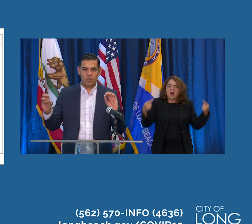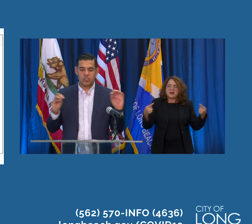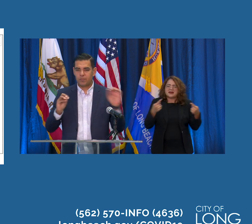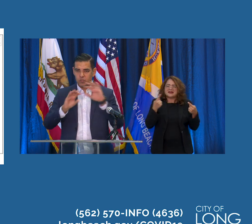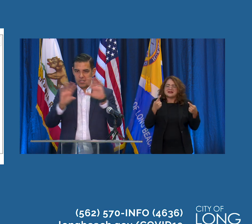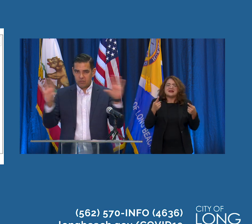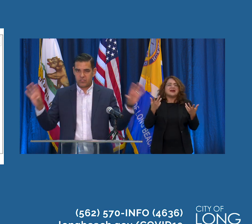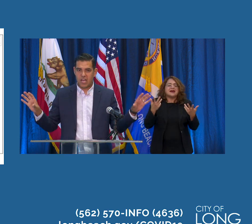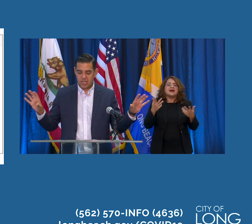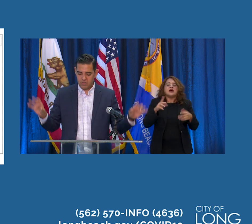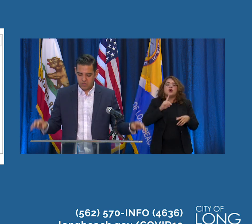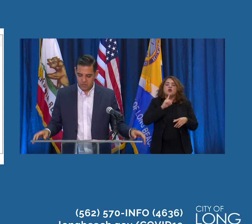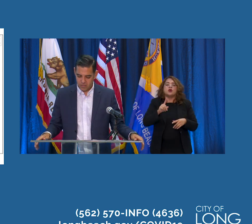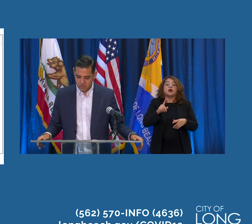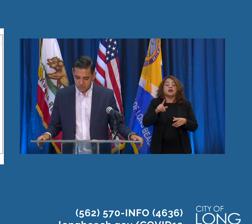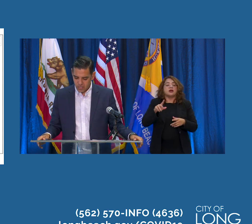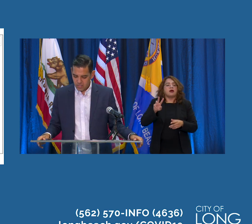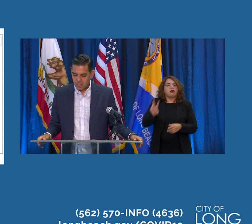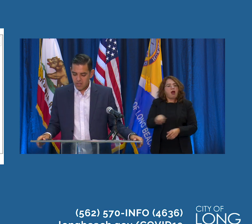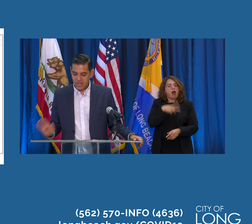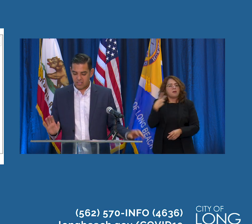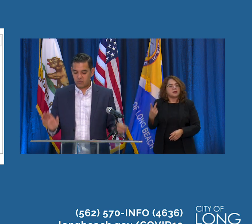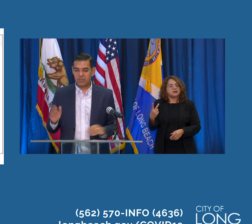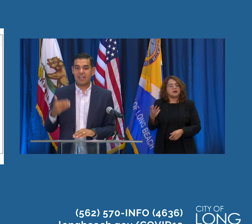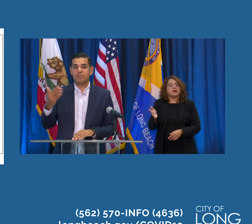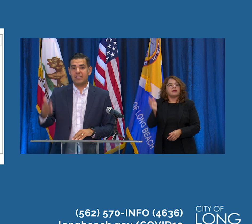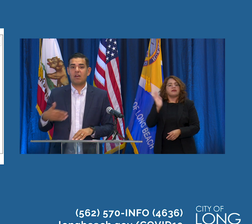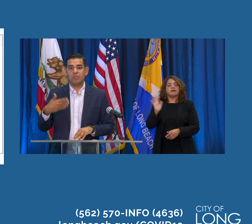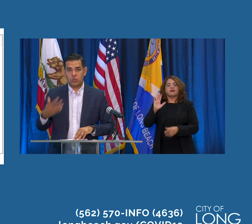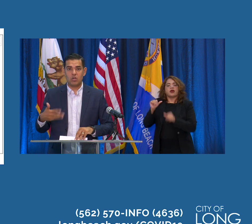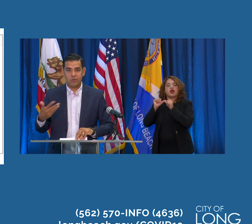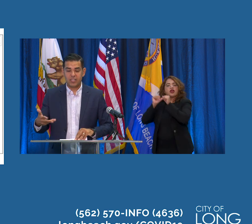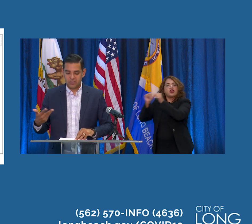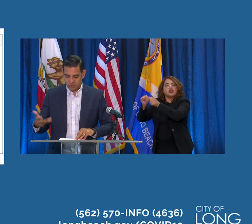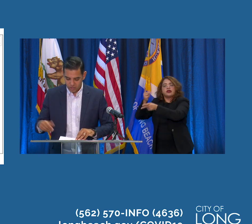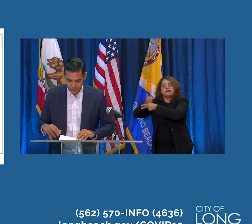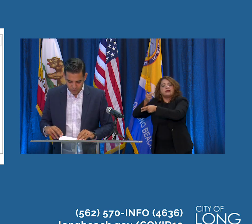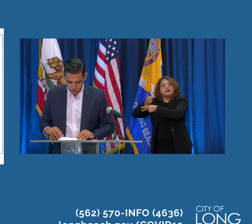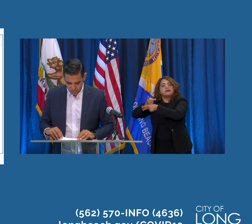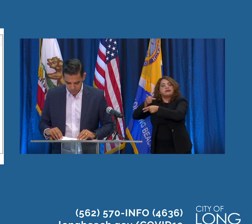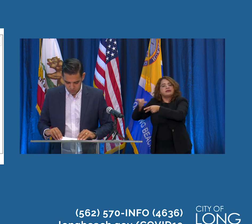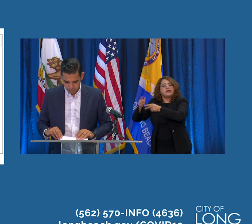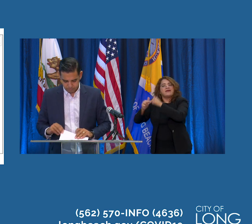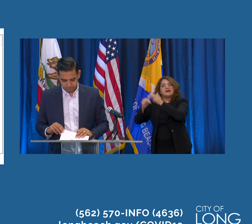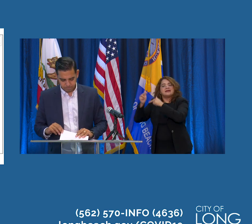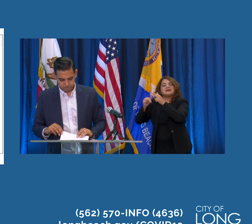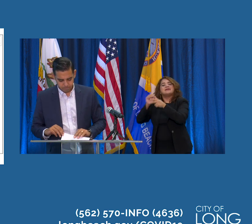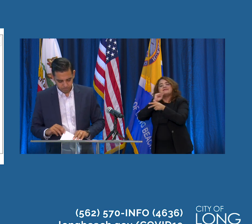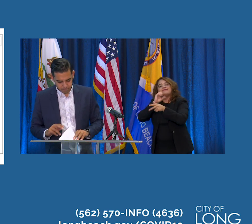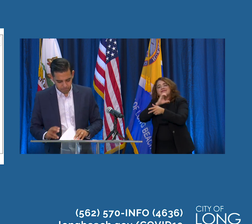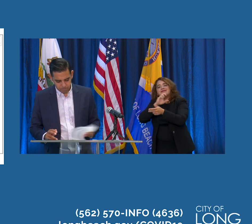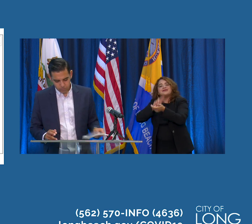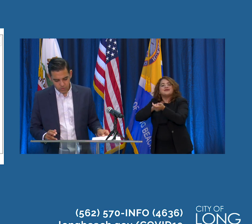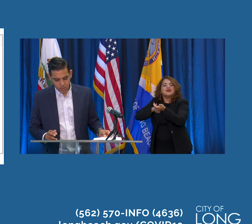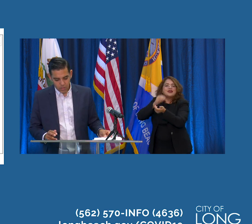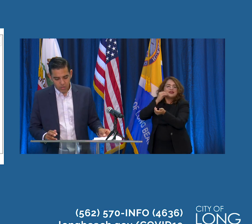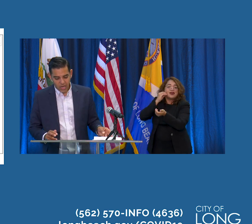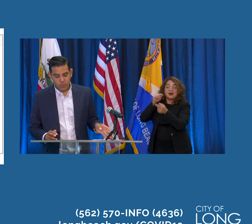person to person outside in the city. That has been now the majority of our cases are community transmission.